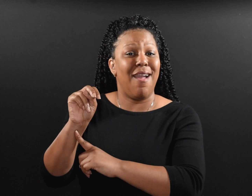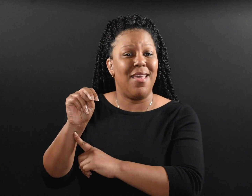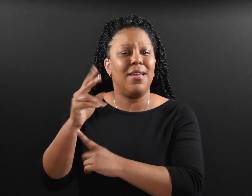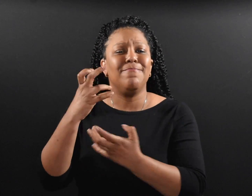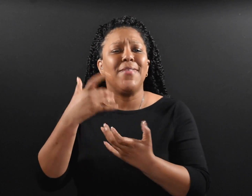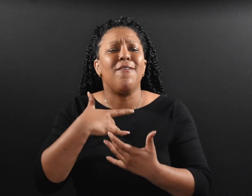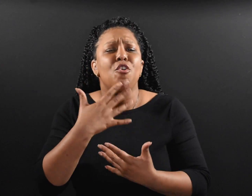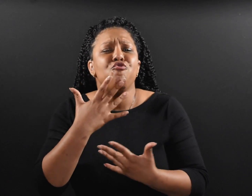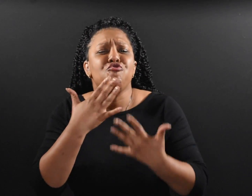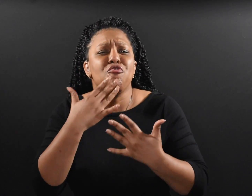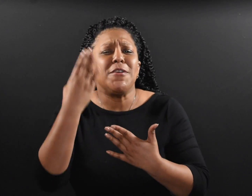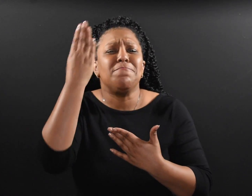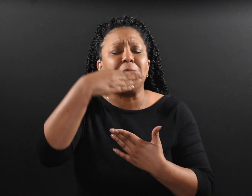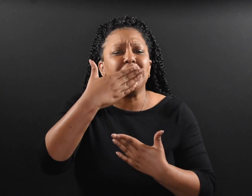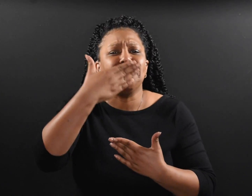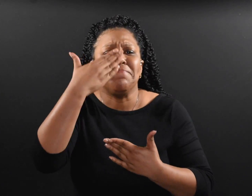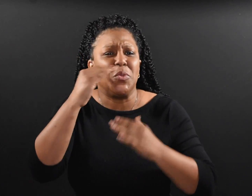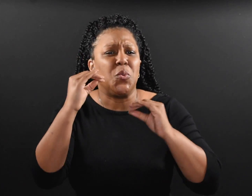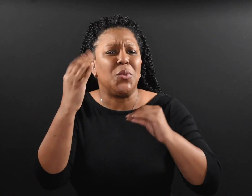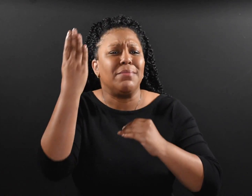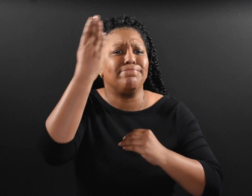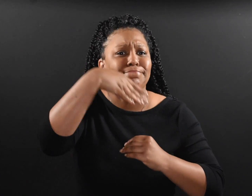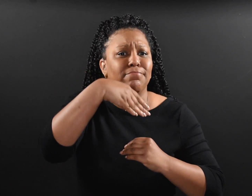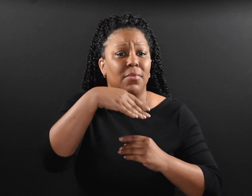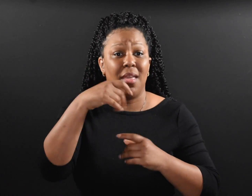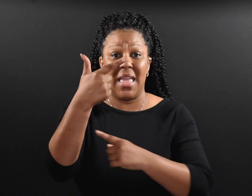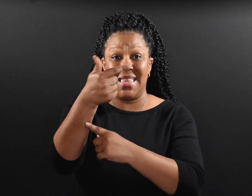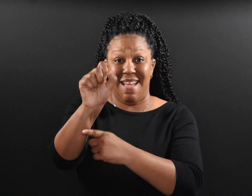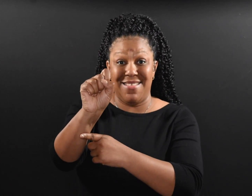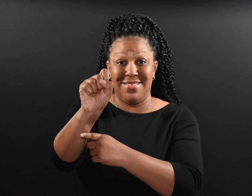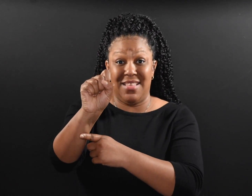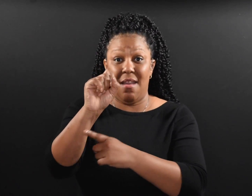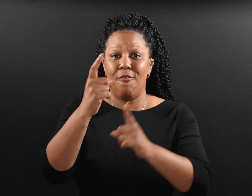Radon is a colorless and odorless gas that comes from the soil.